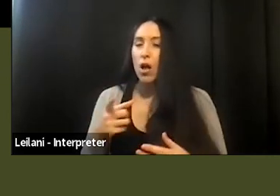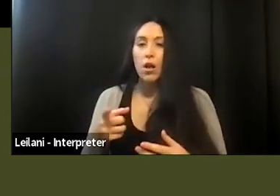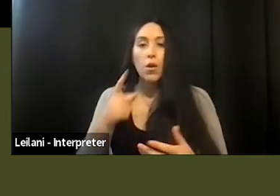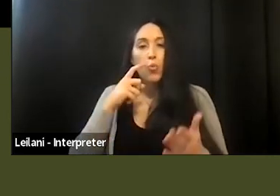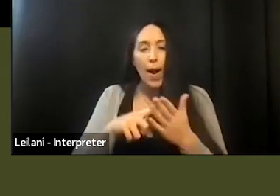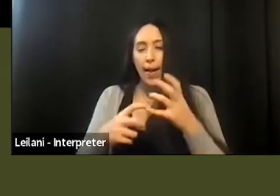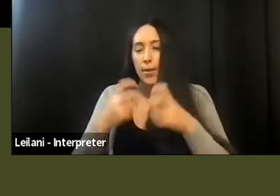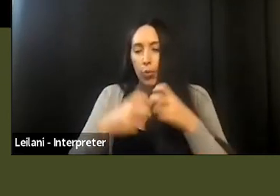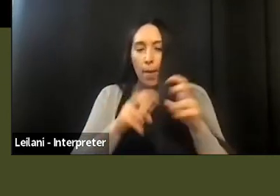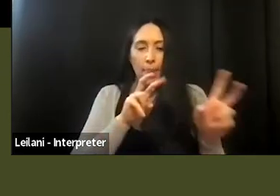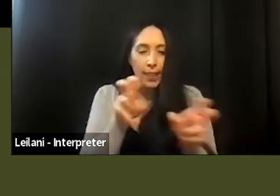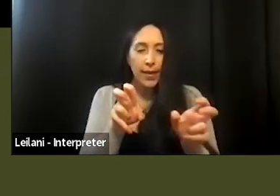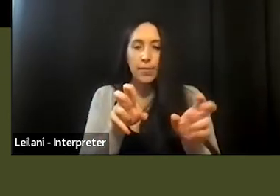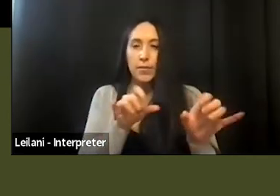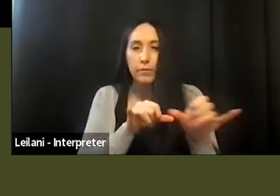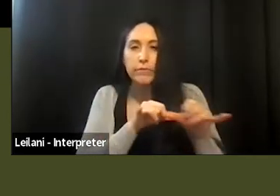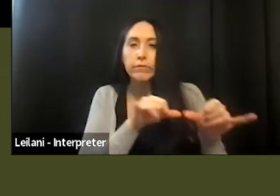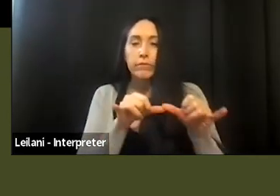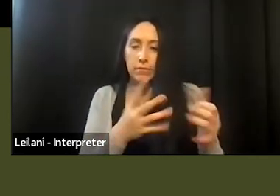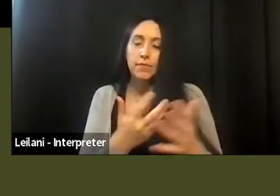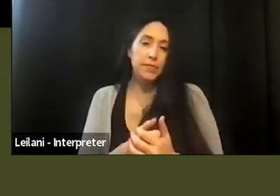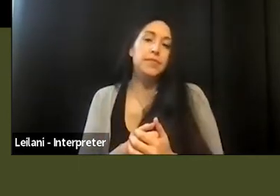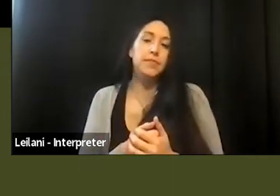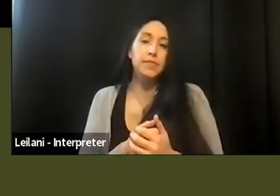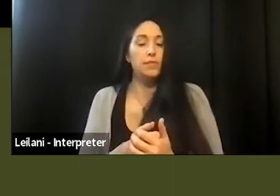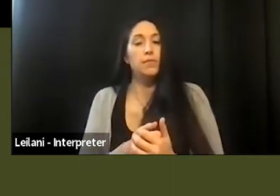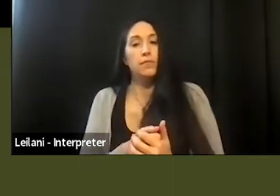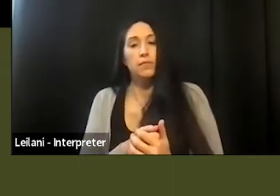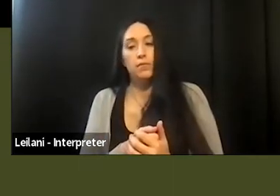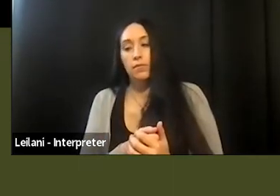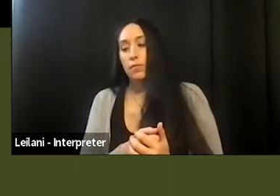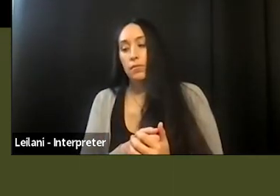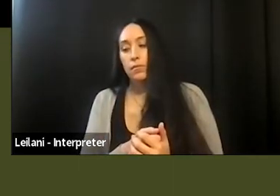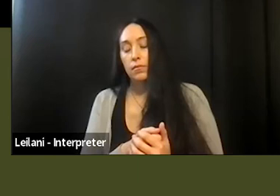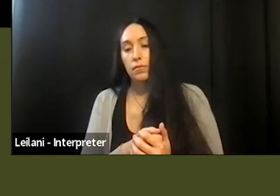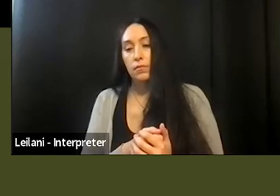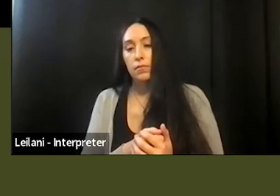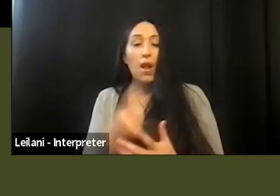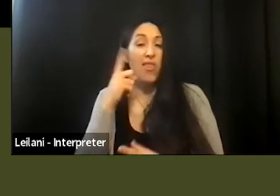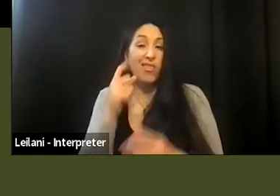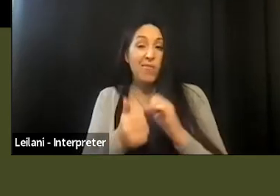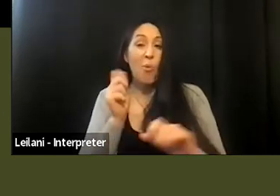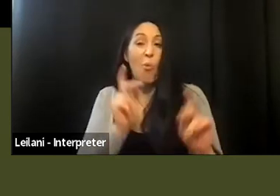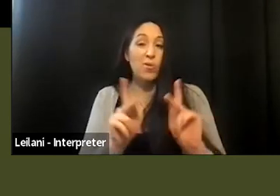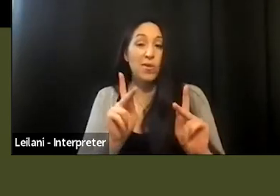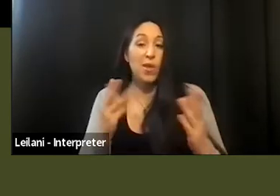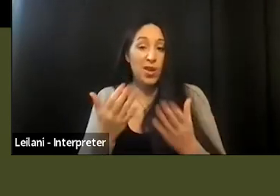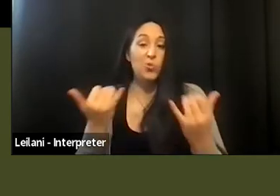So I think everyone, most probably, especially that are here today would agree with you on that and I think that's one of the things